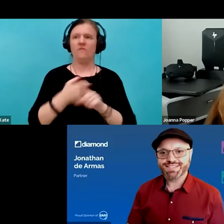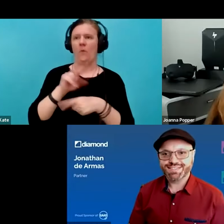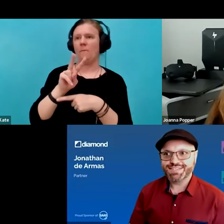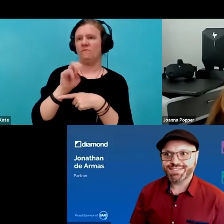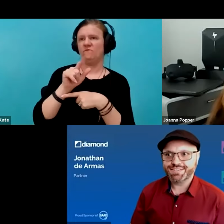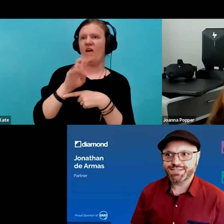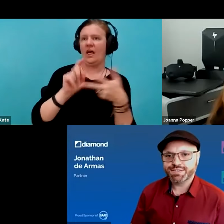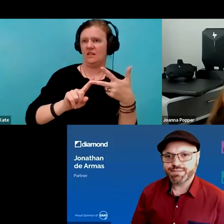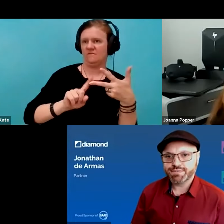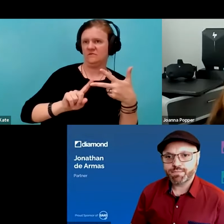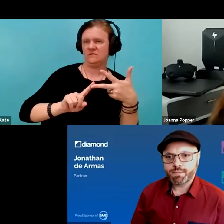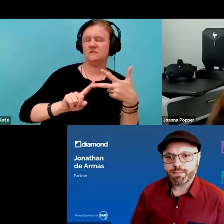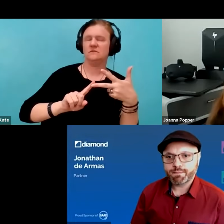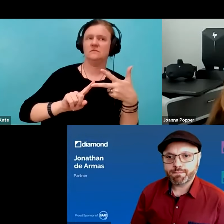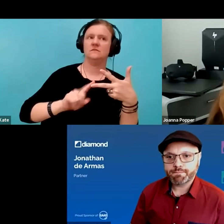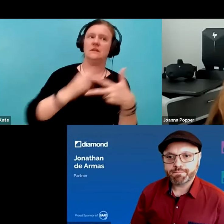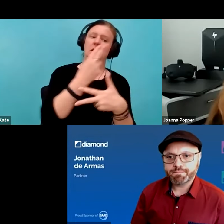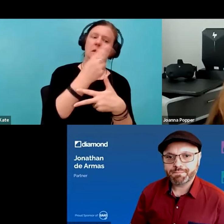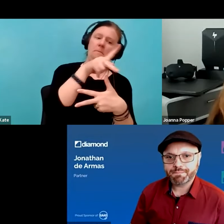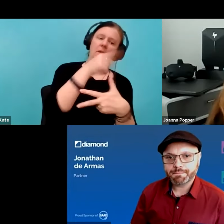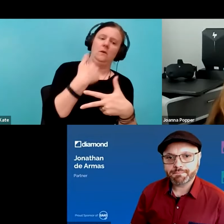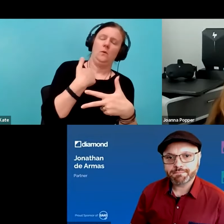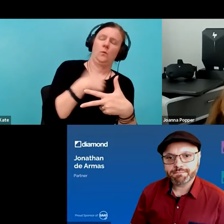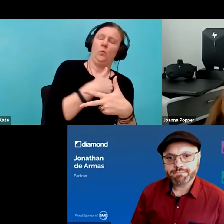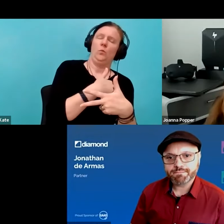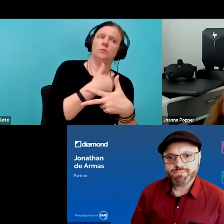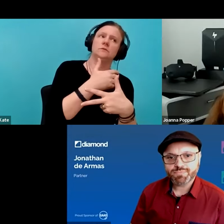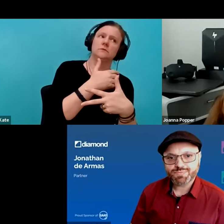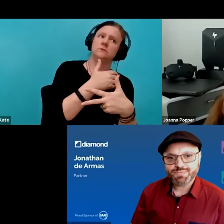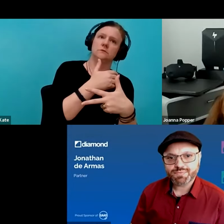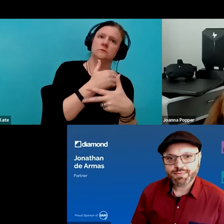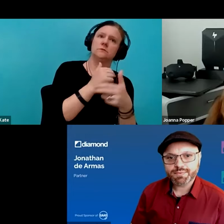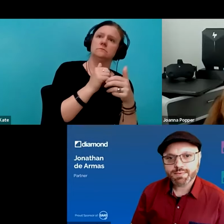Joanna Popper: You know, HP has the largest portfolio of commercial VR.